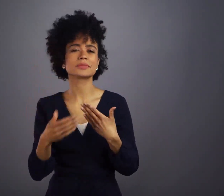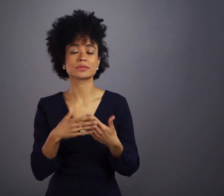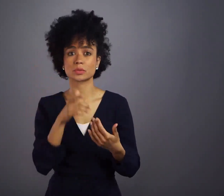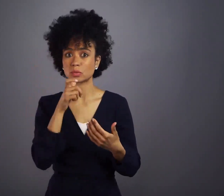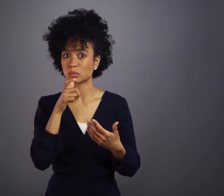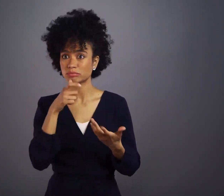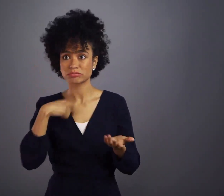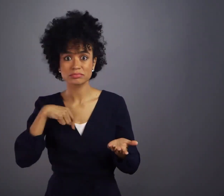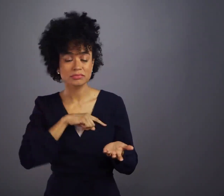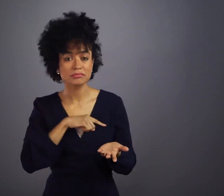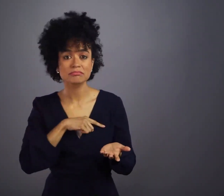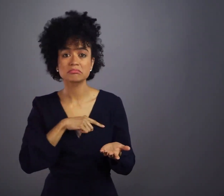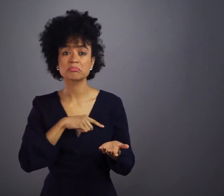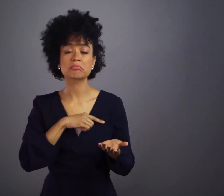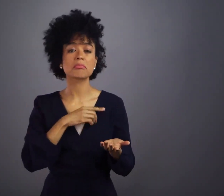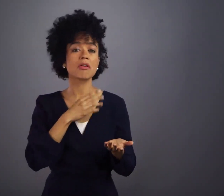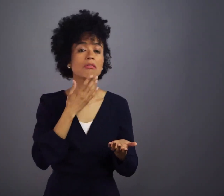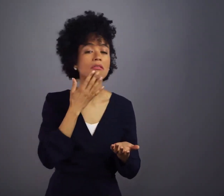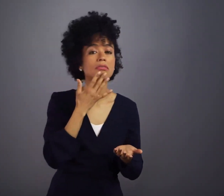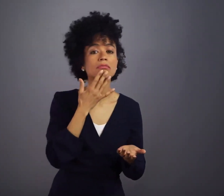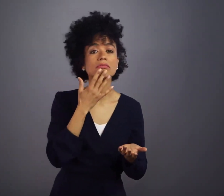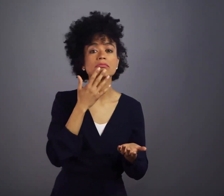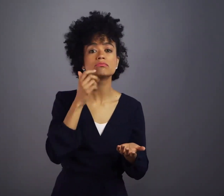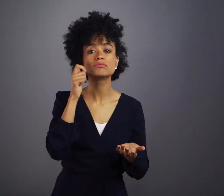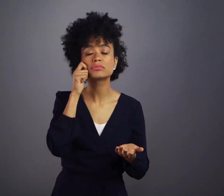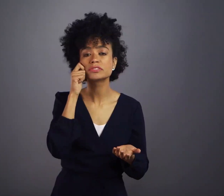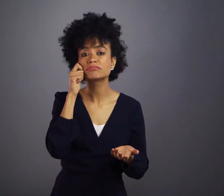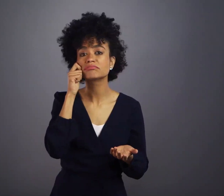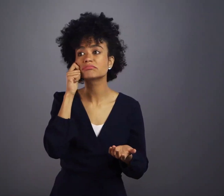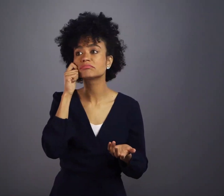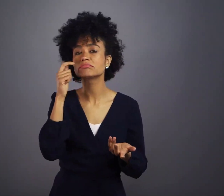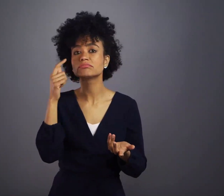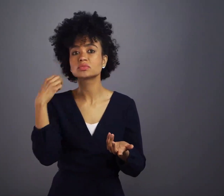If what we have learned and felt and seen means anything at all,